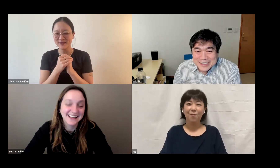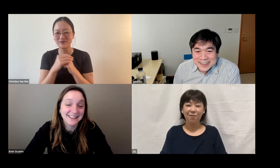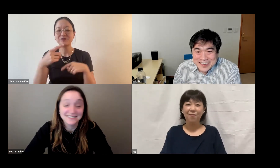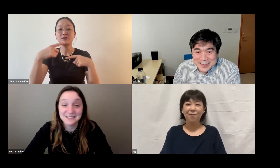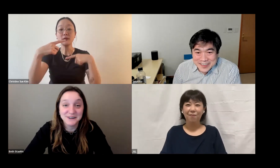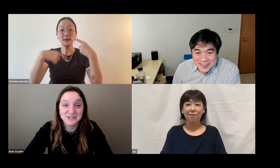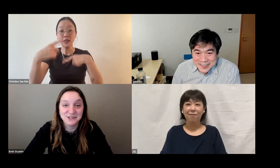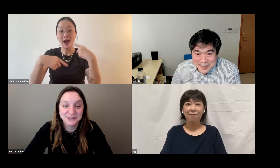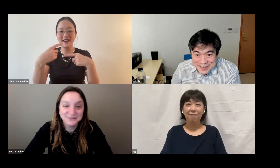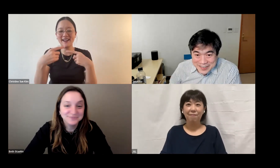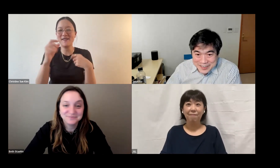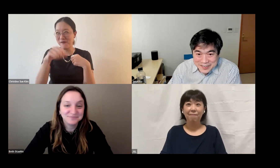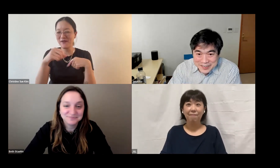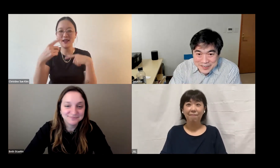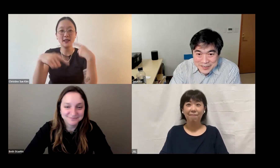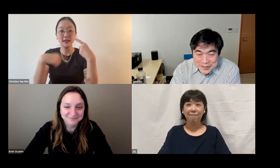That's very true.